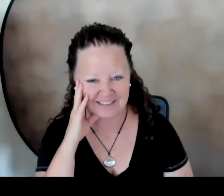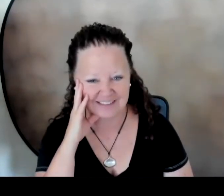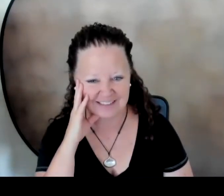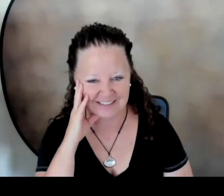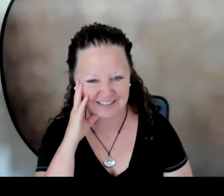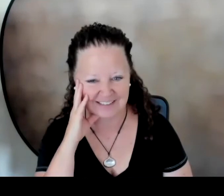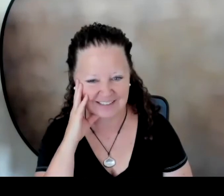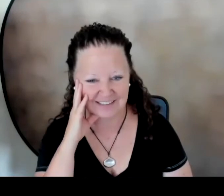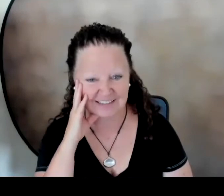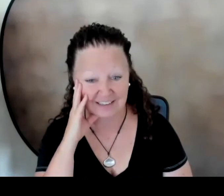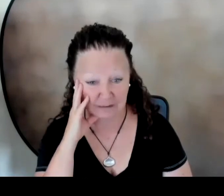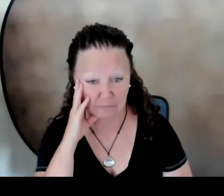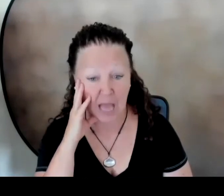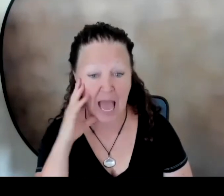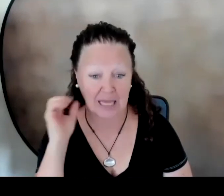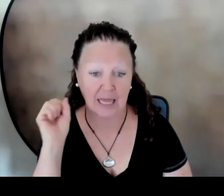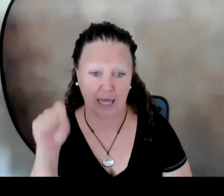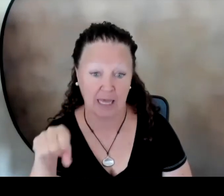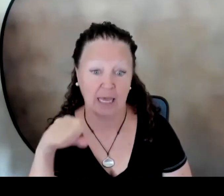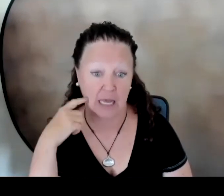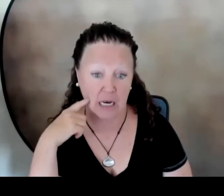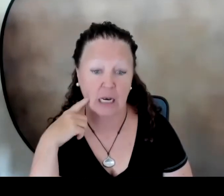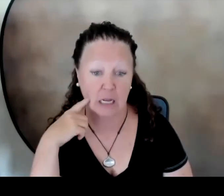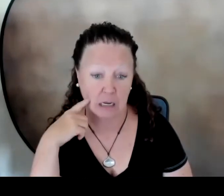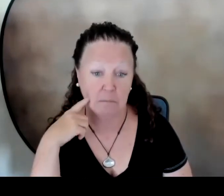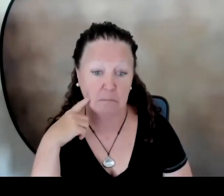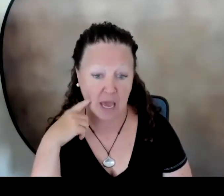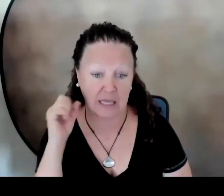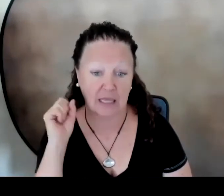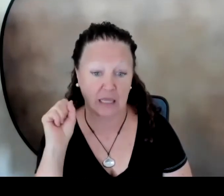oh yeah, I added some like ricotta, some mozzarella.